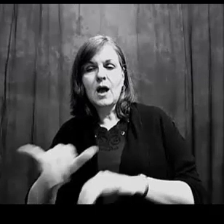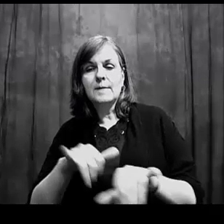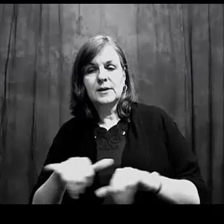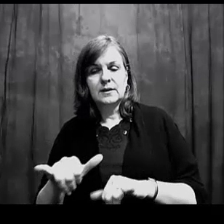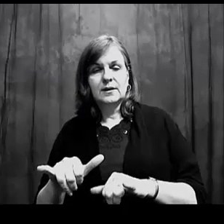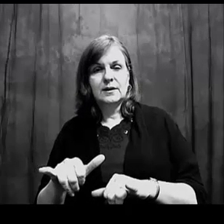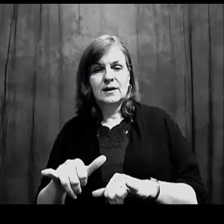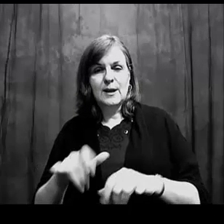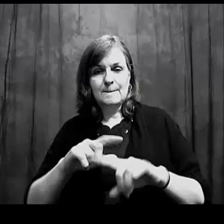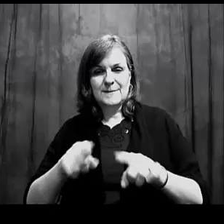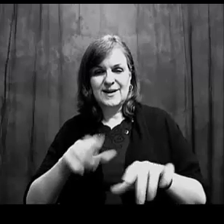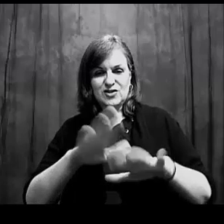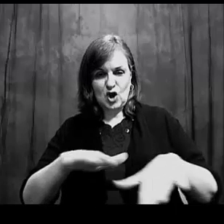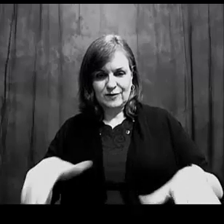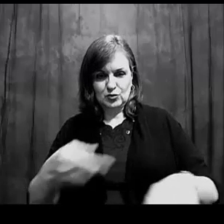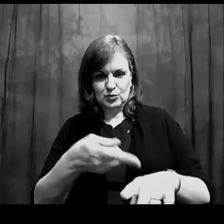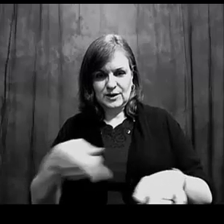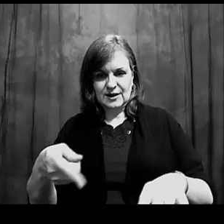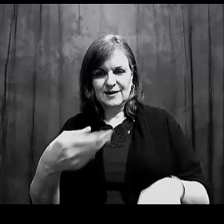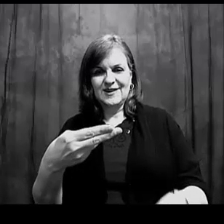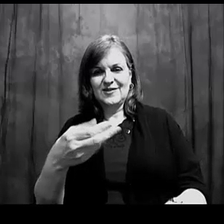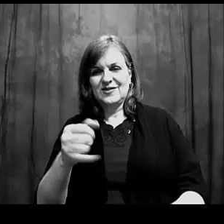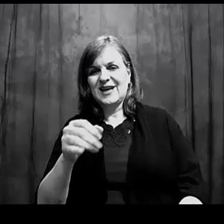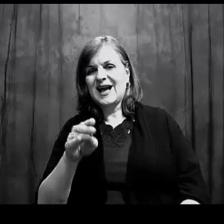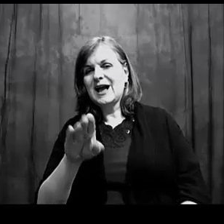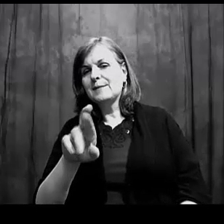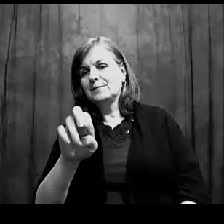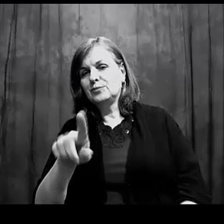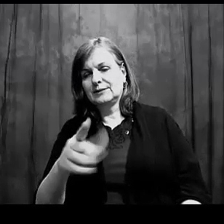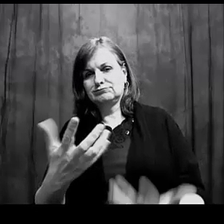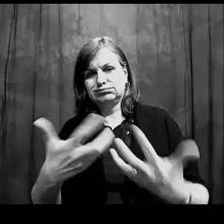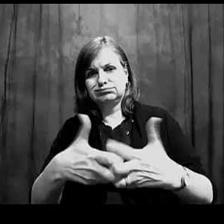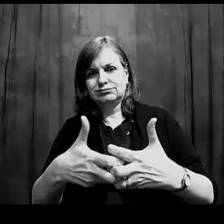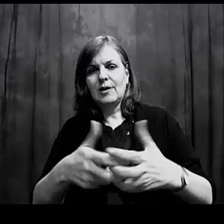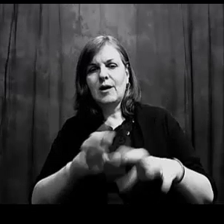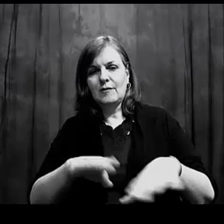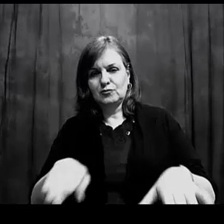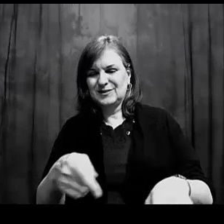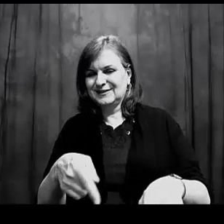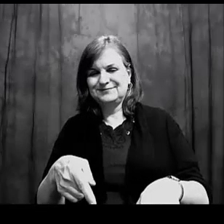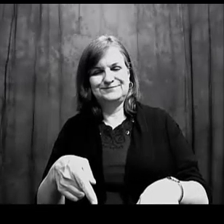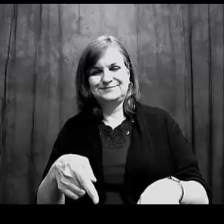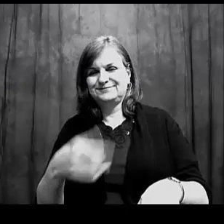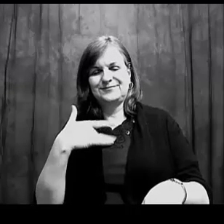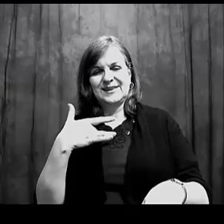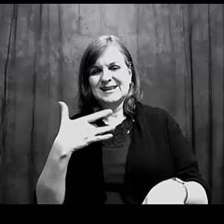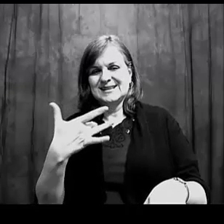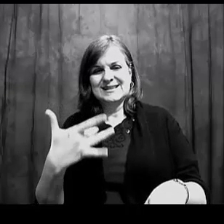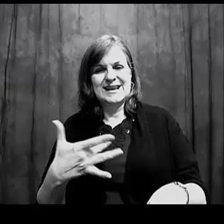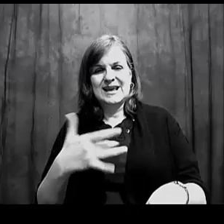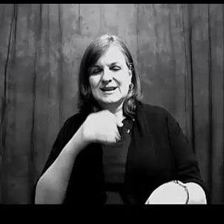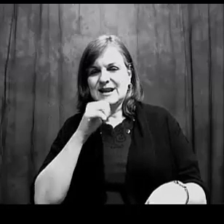common -- but again the offspring this hybrid offspring is typically not